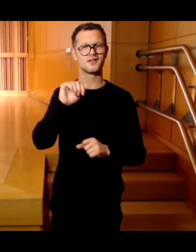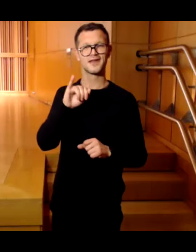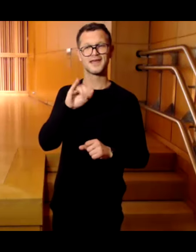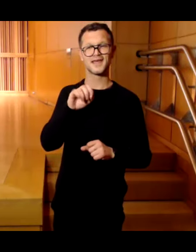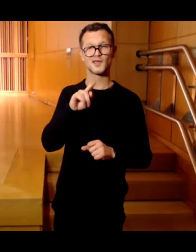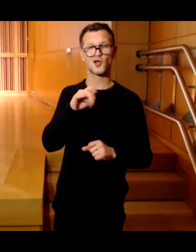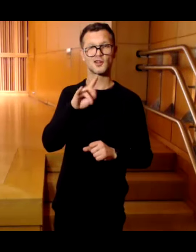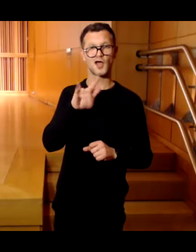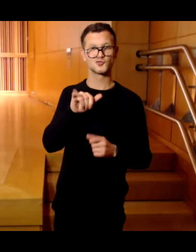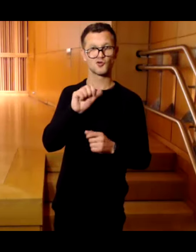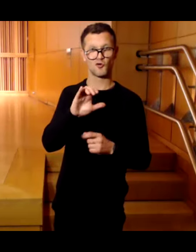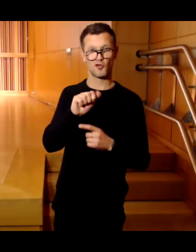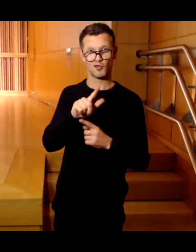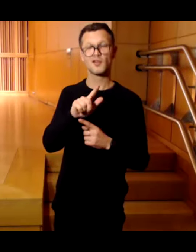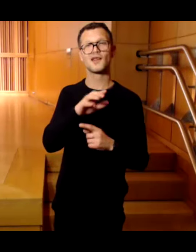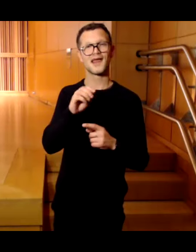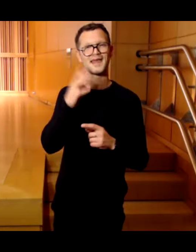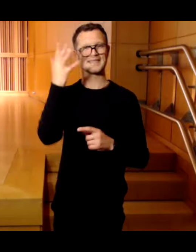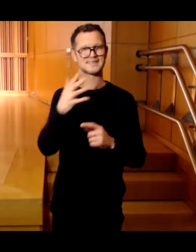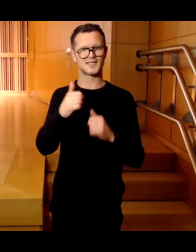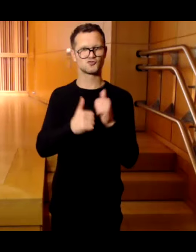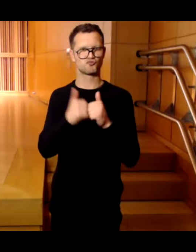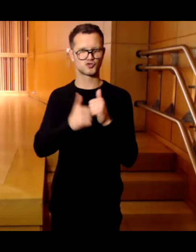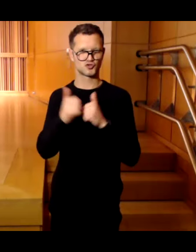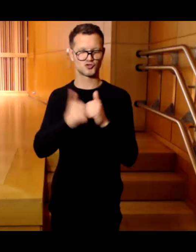In order to help imagine the forms of democratic community.